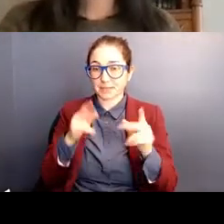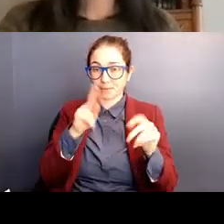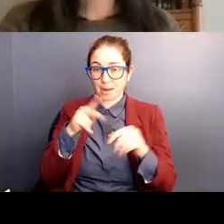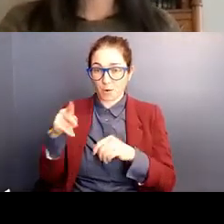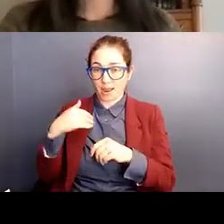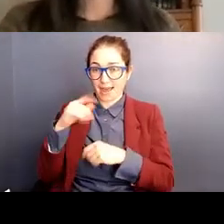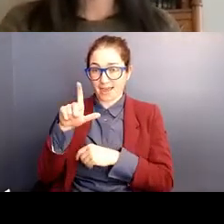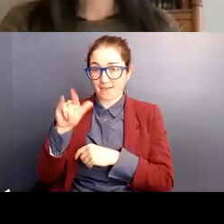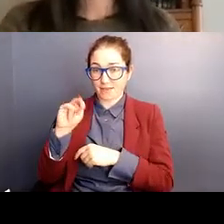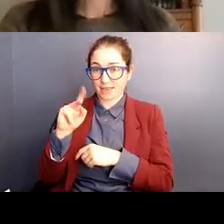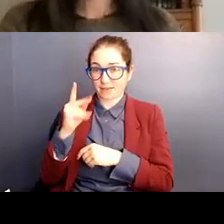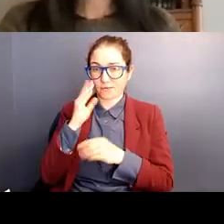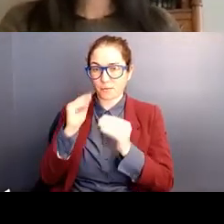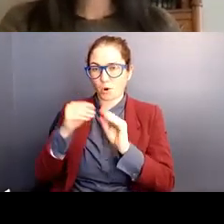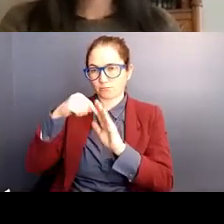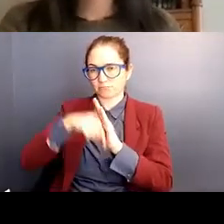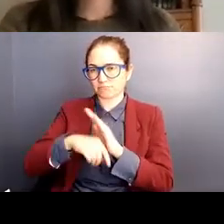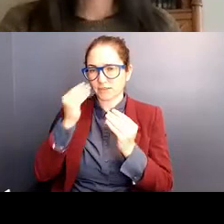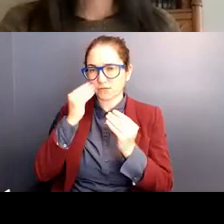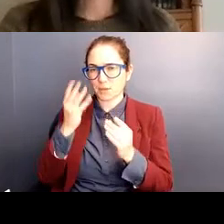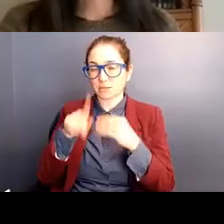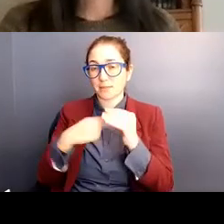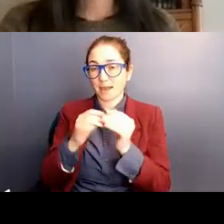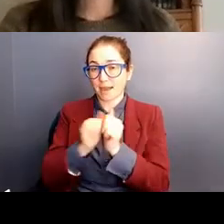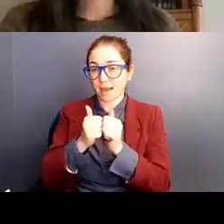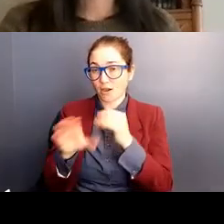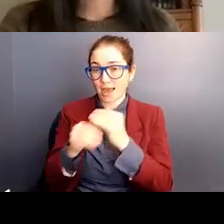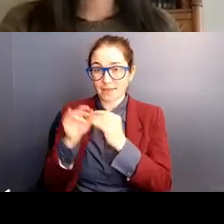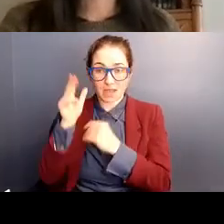more information about how to add audio description to your events